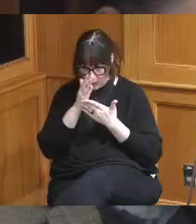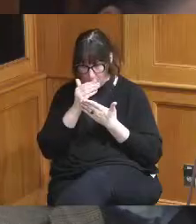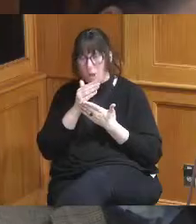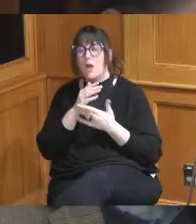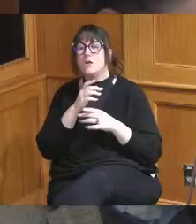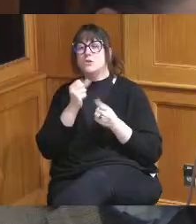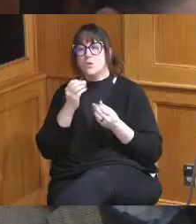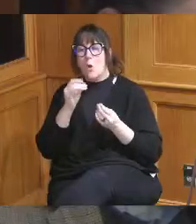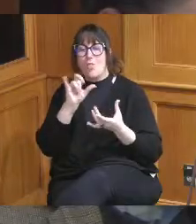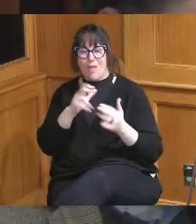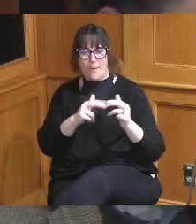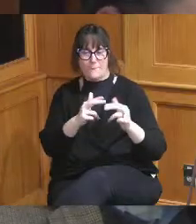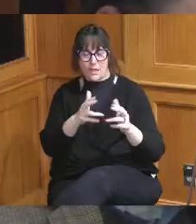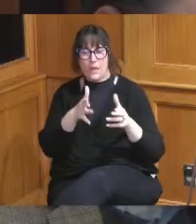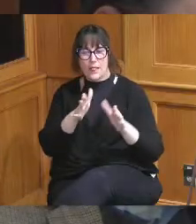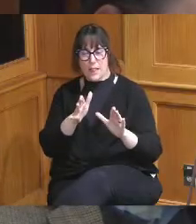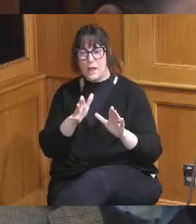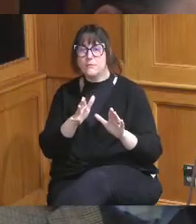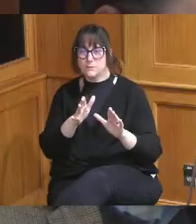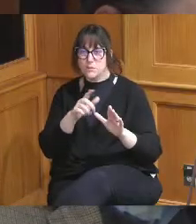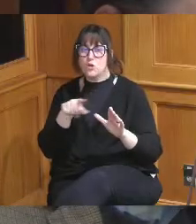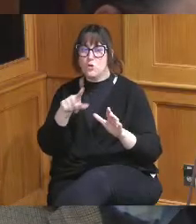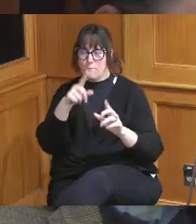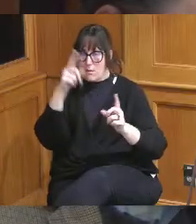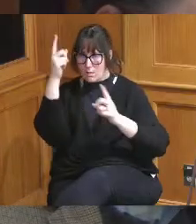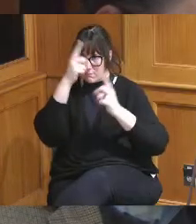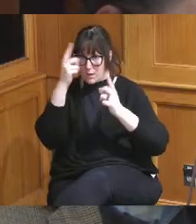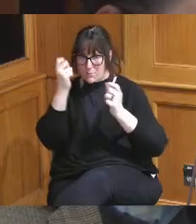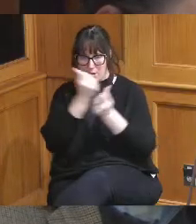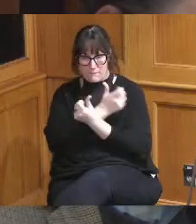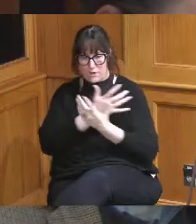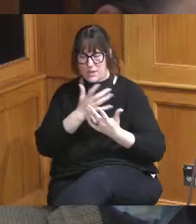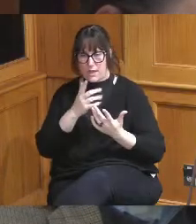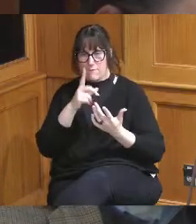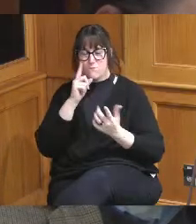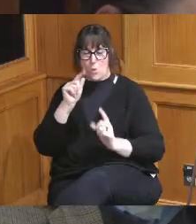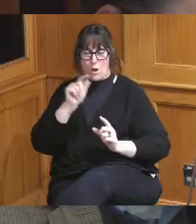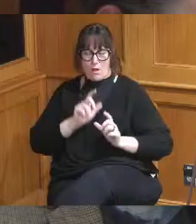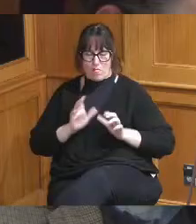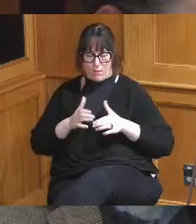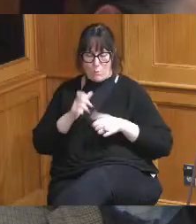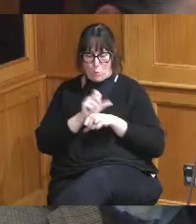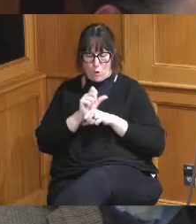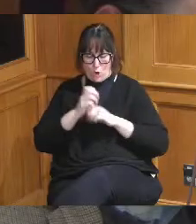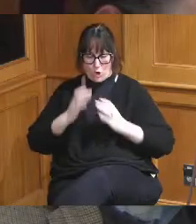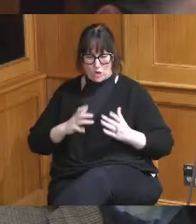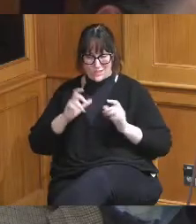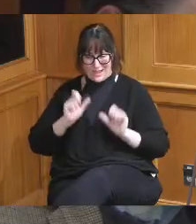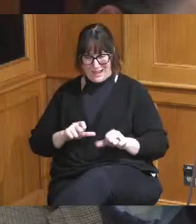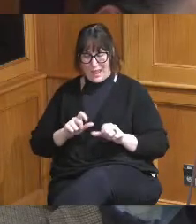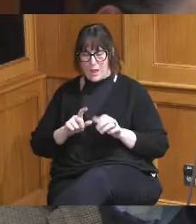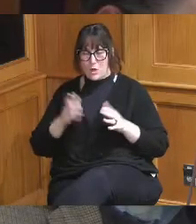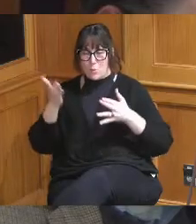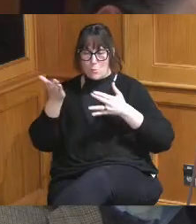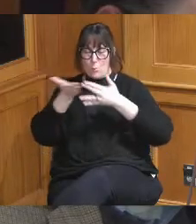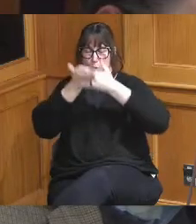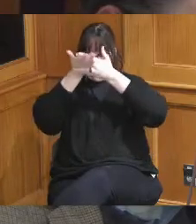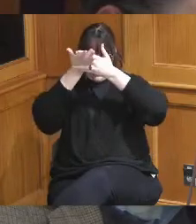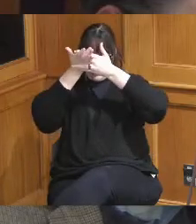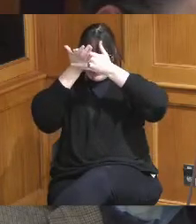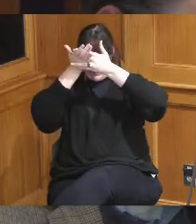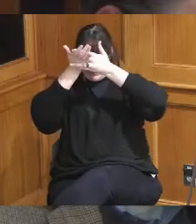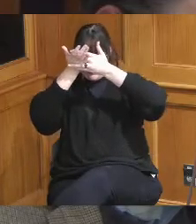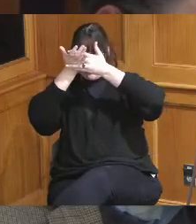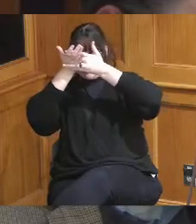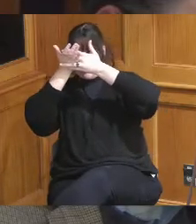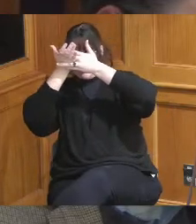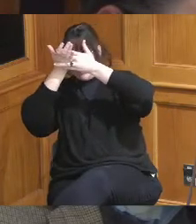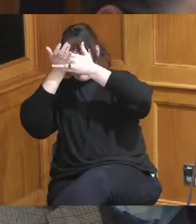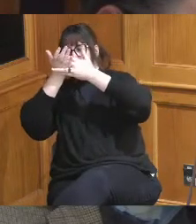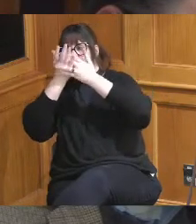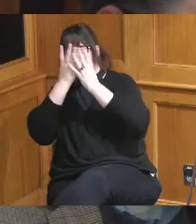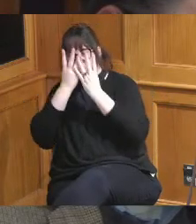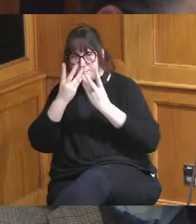that in your floor plan and will allow them to have a time to step away and recoup recuperate the